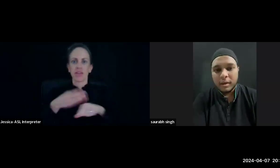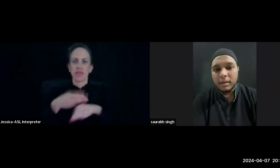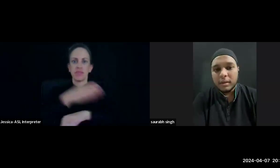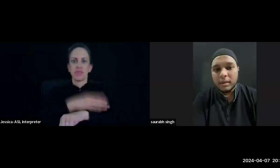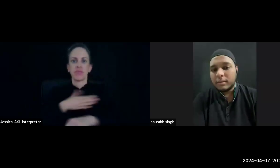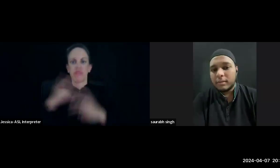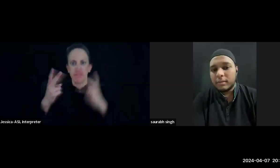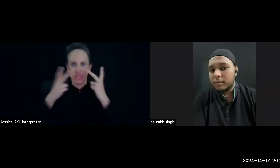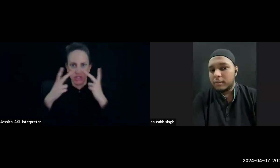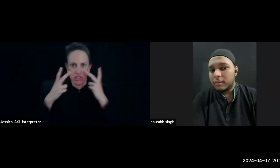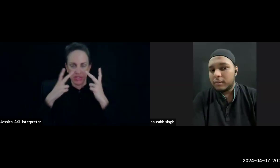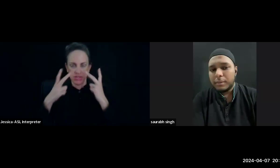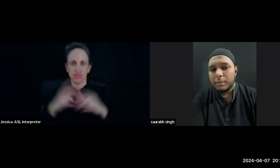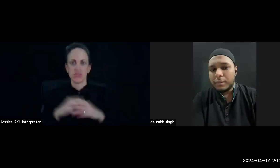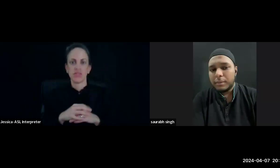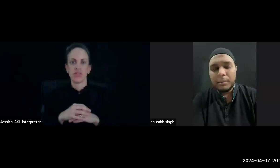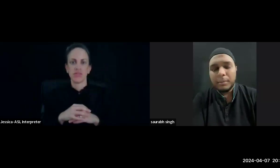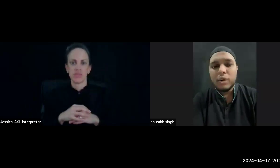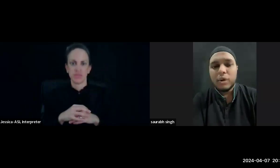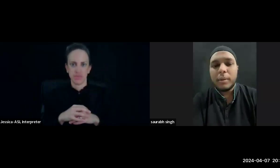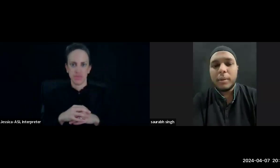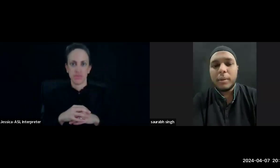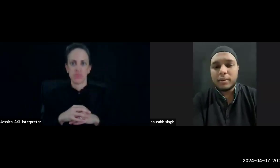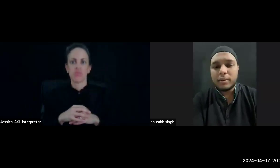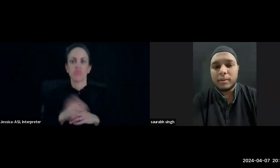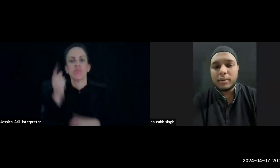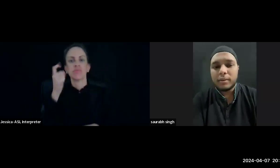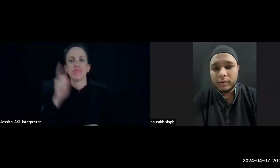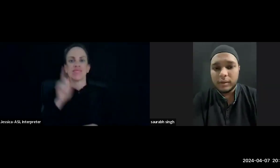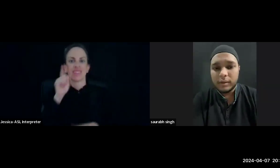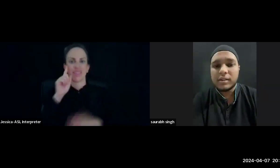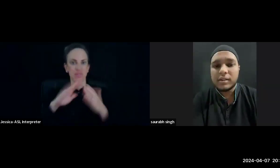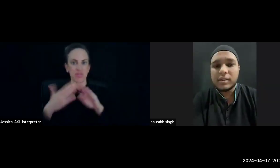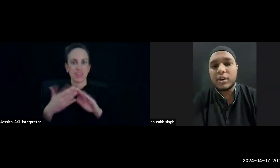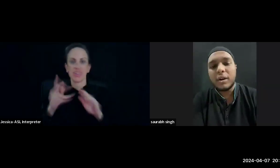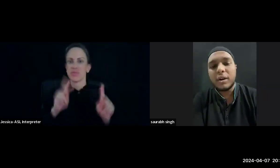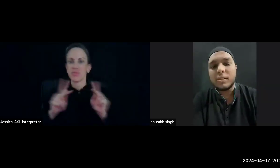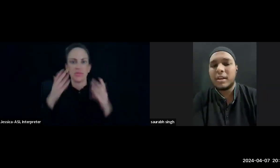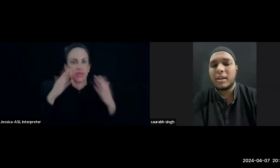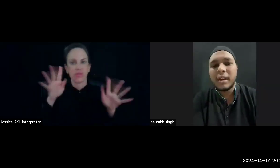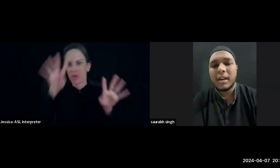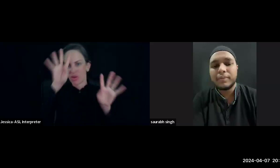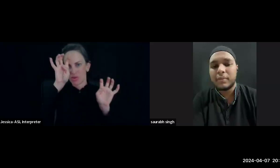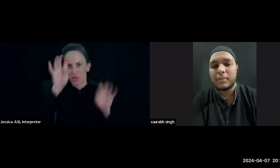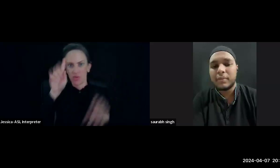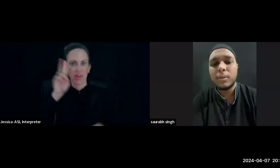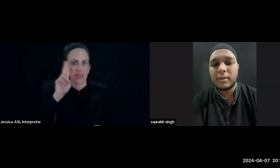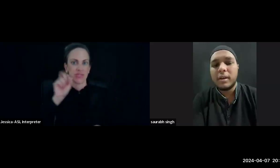people don't know about usher syndrome because they are just staying at home. they don't